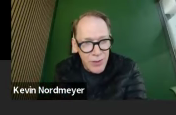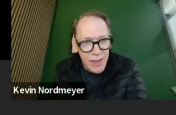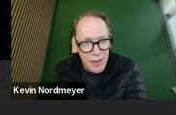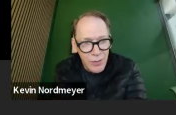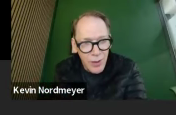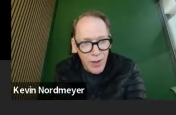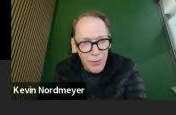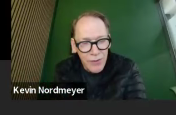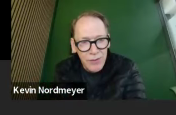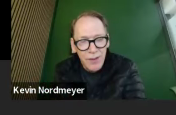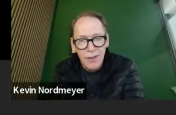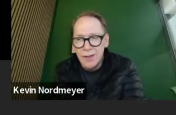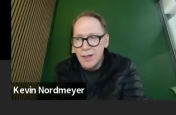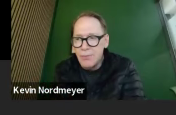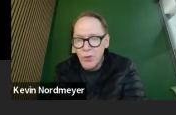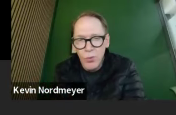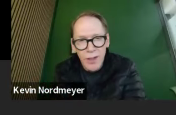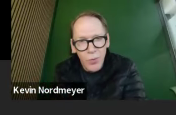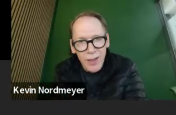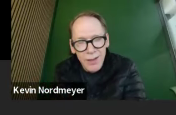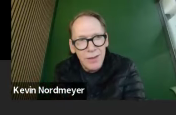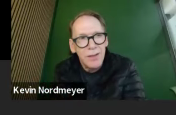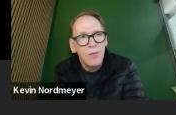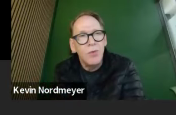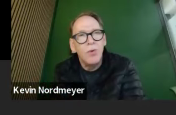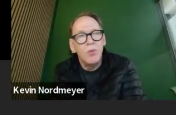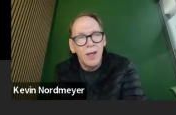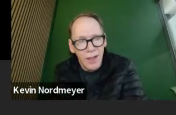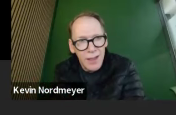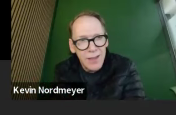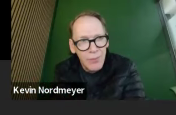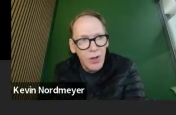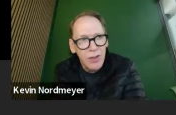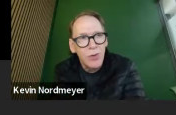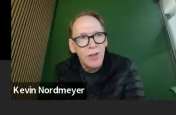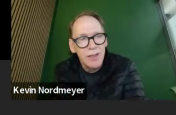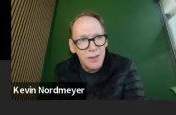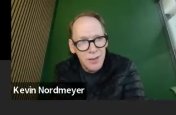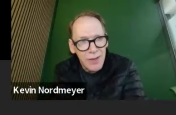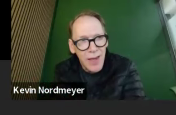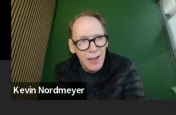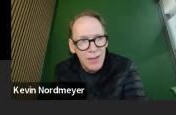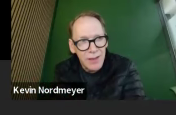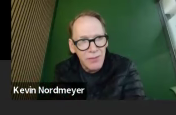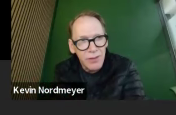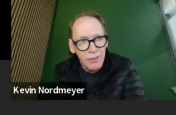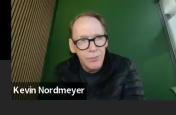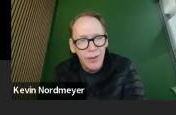for the technical requirements. So we didn't, and again, Tom Harkin told us to take that as a given,